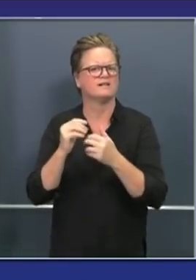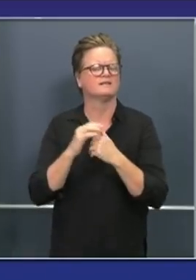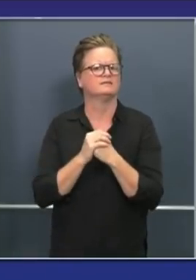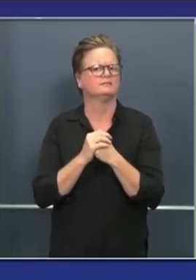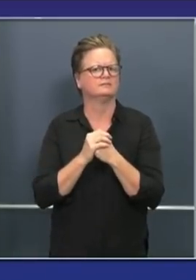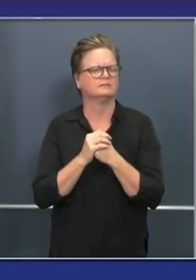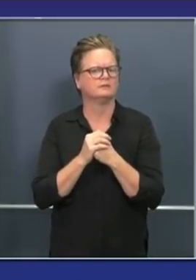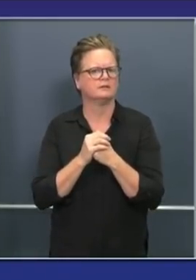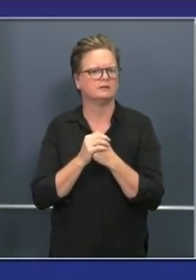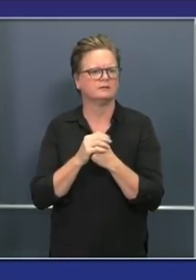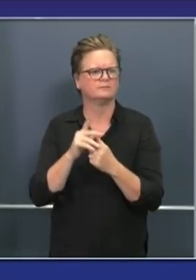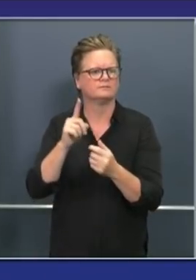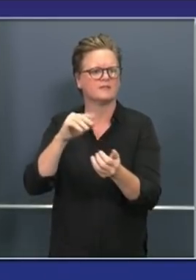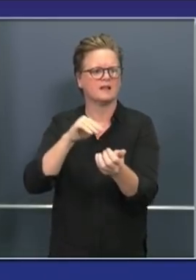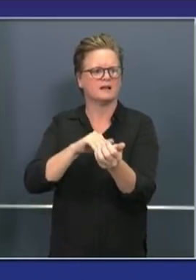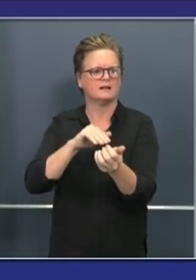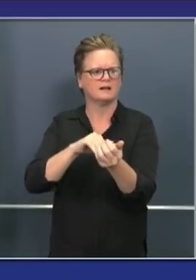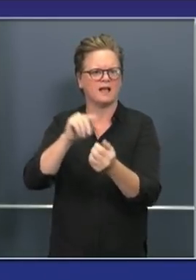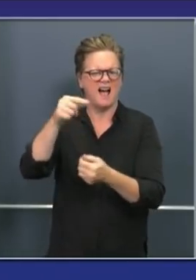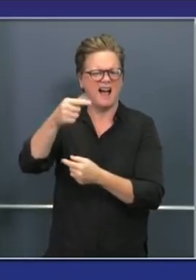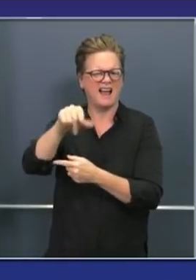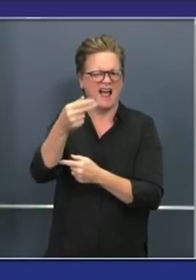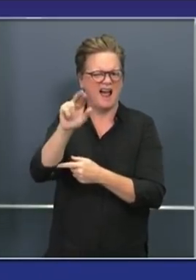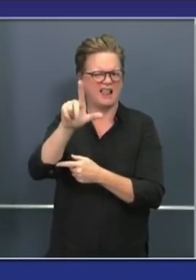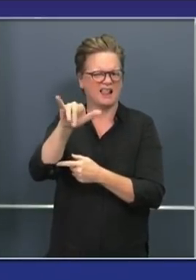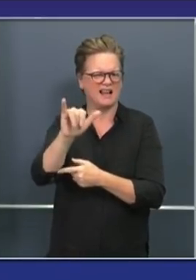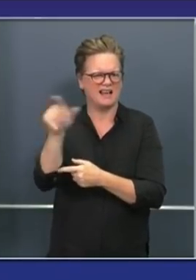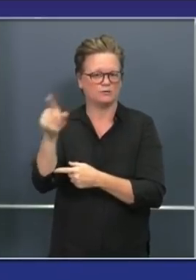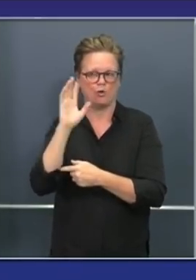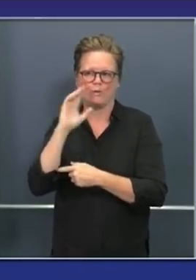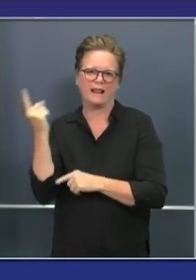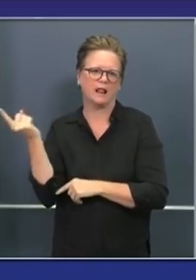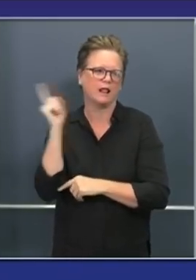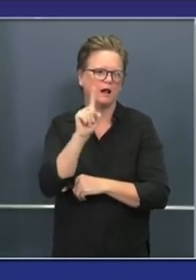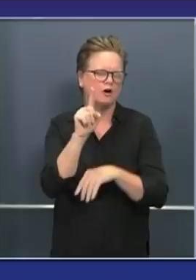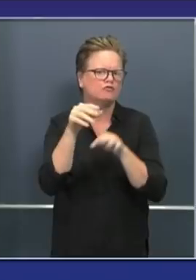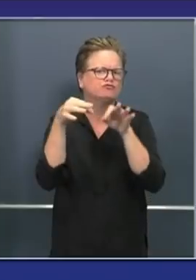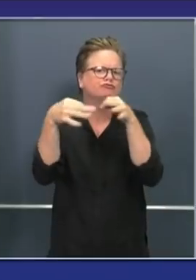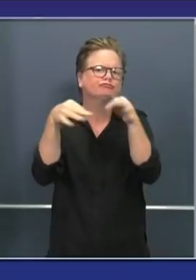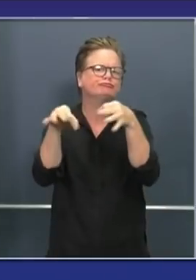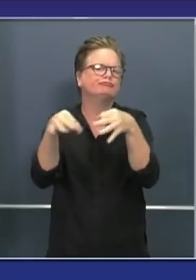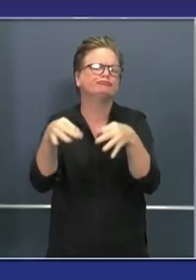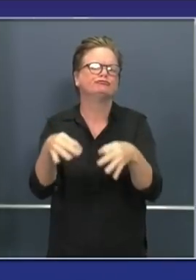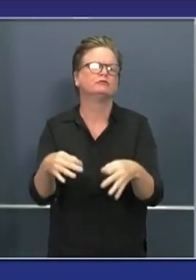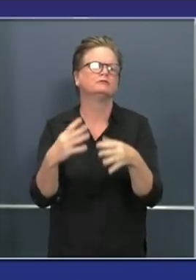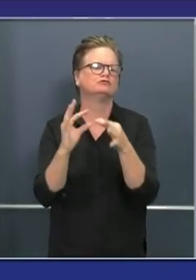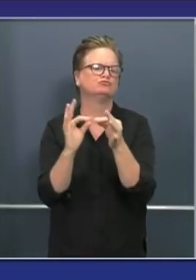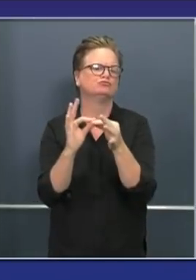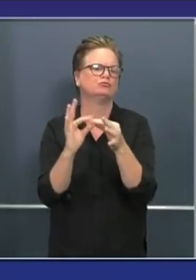DR. GALLEY IS GOING TO COME UP IN JUST ONE MOMENT AND TALK MORE SPECIFICALLY ABOUT THAT